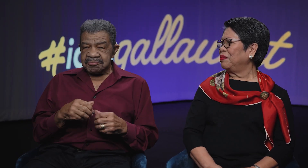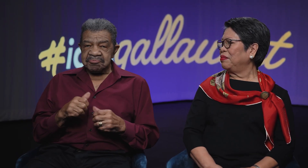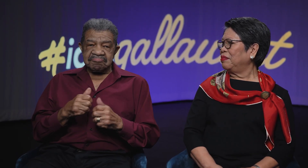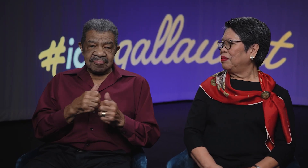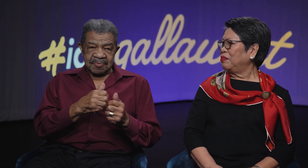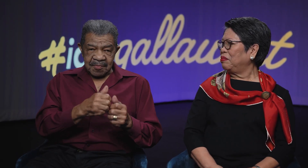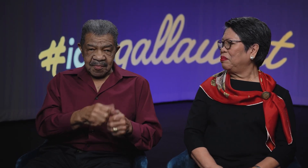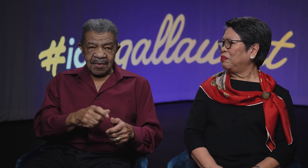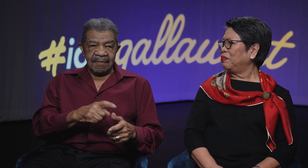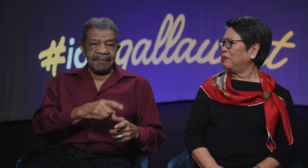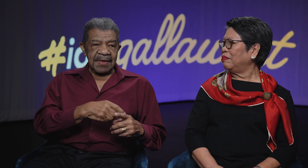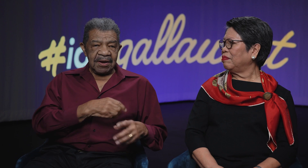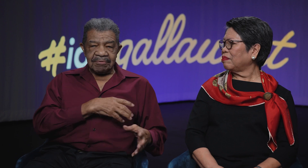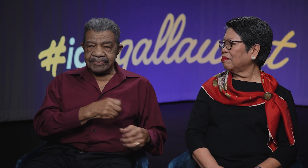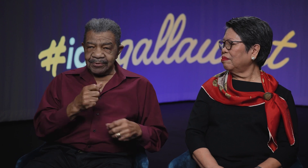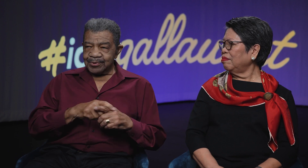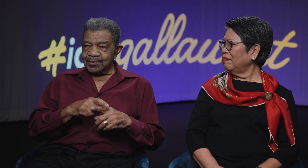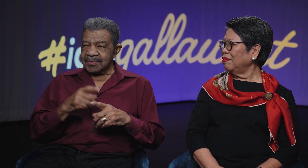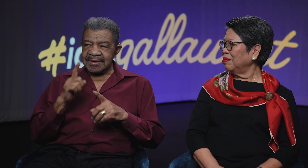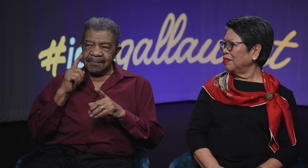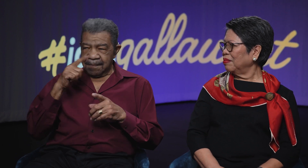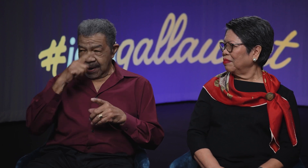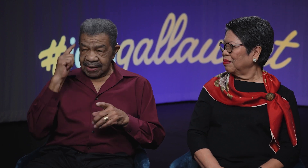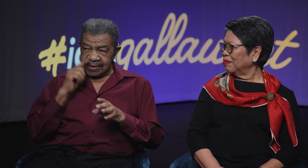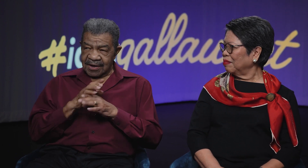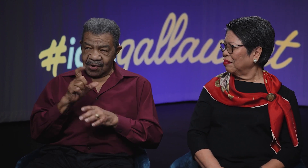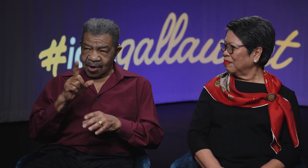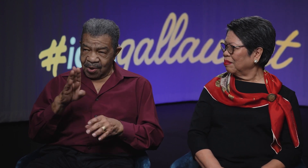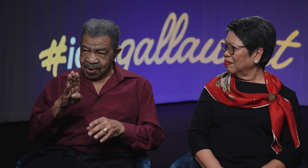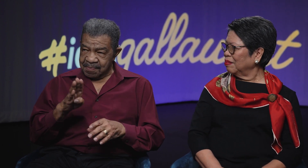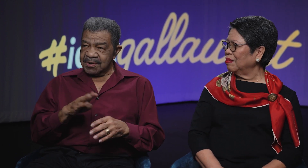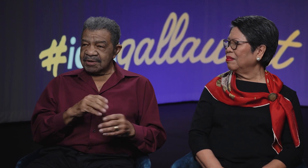and then I took her to the Black Deaf Club.